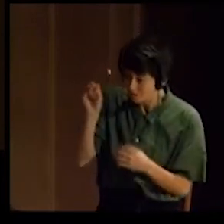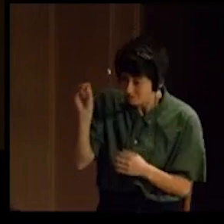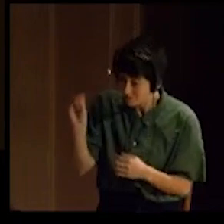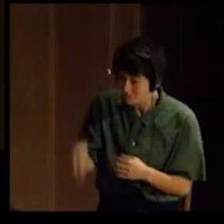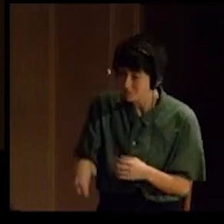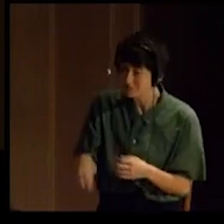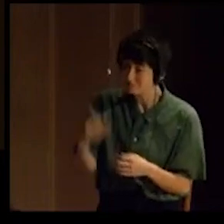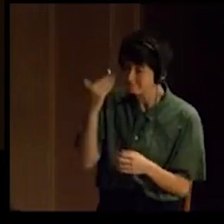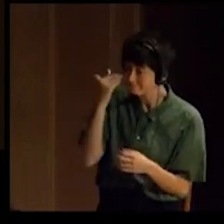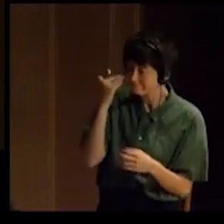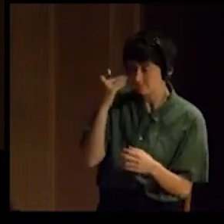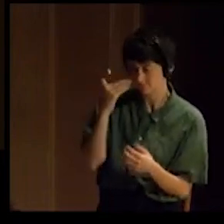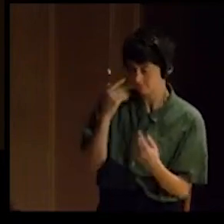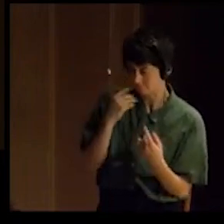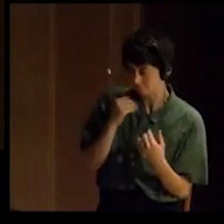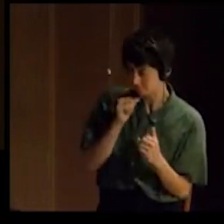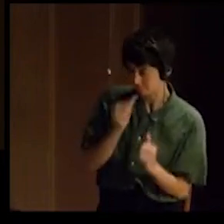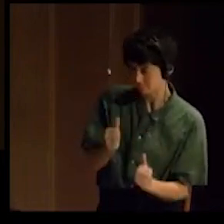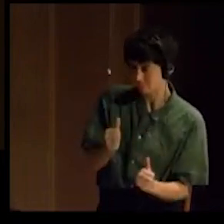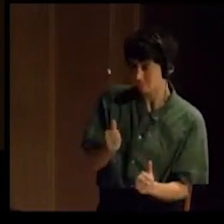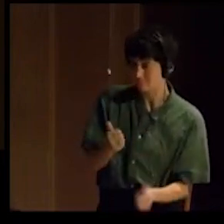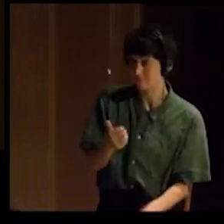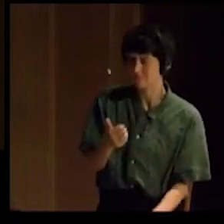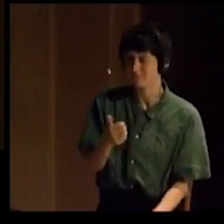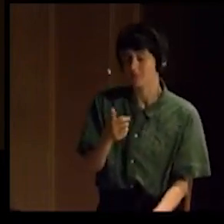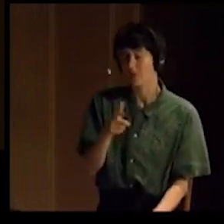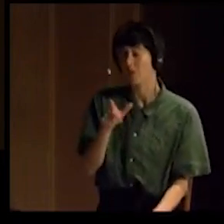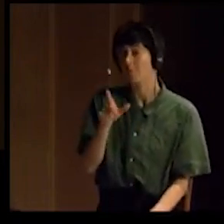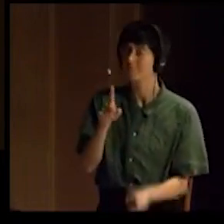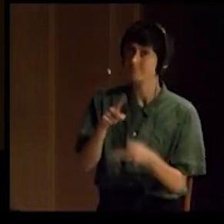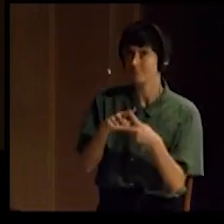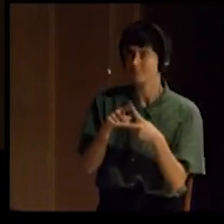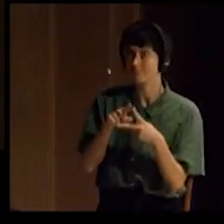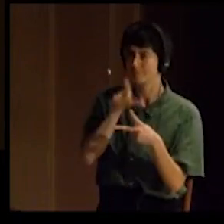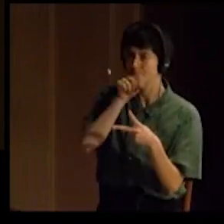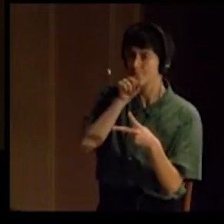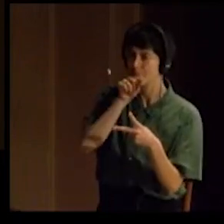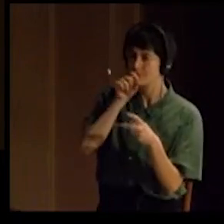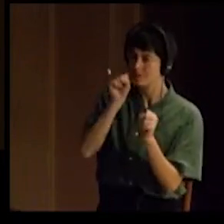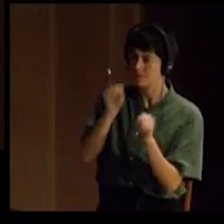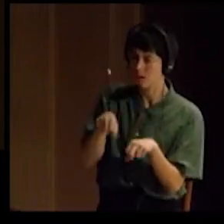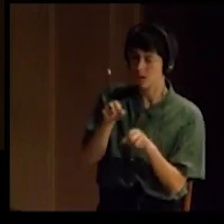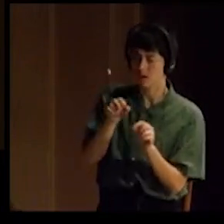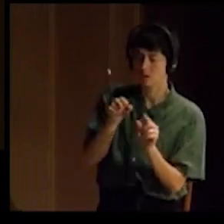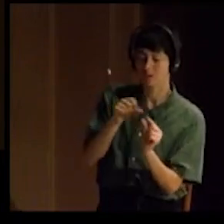So birds can expose the downy part of their feather to quickly absorb some heat,